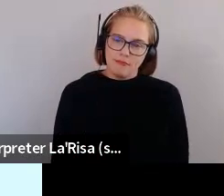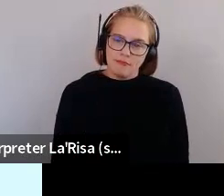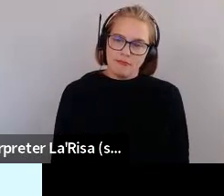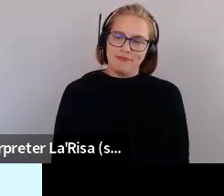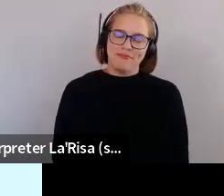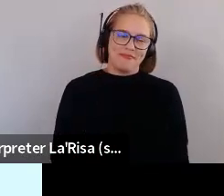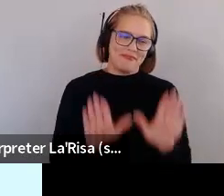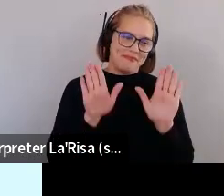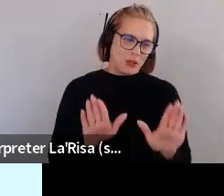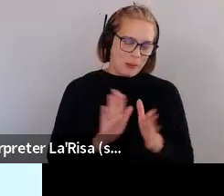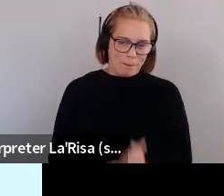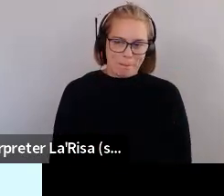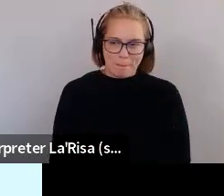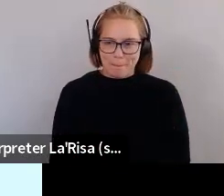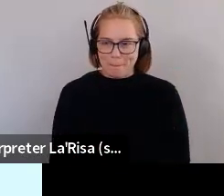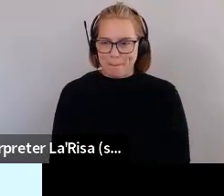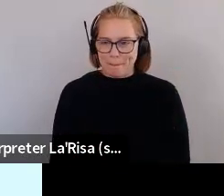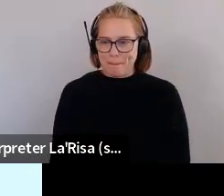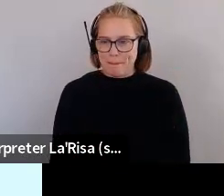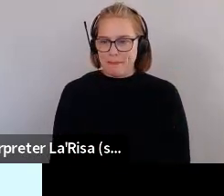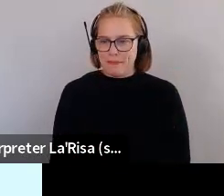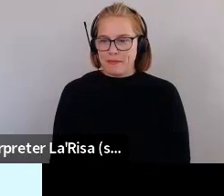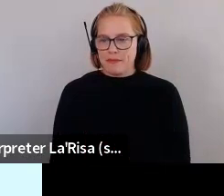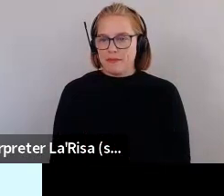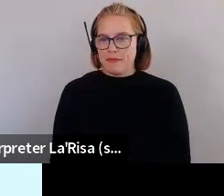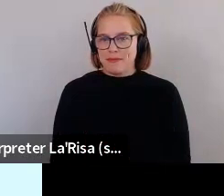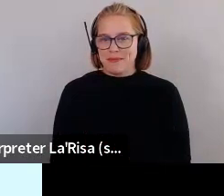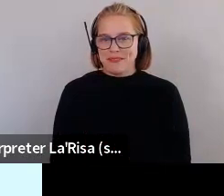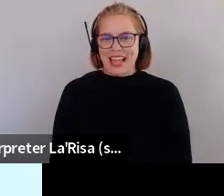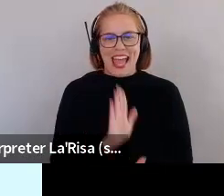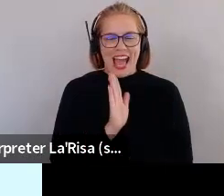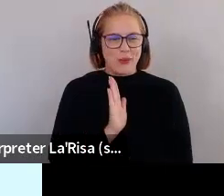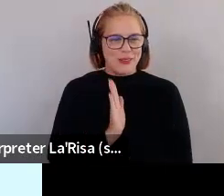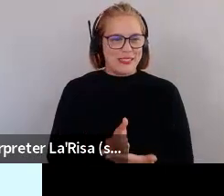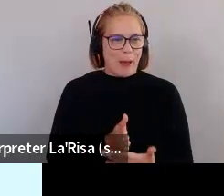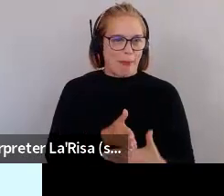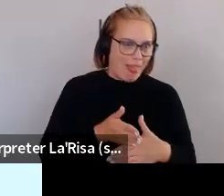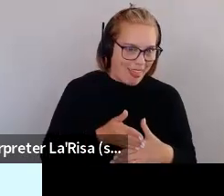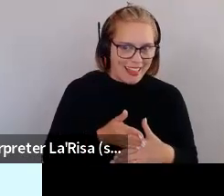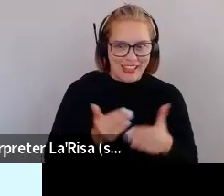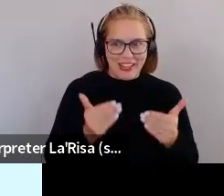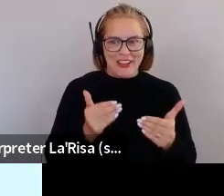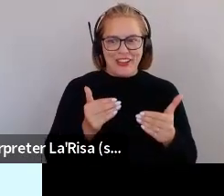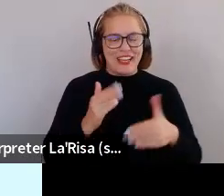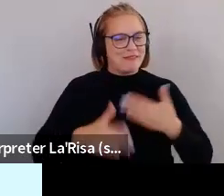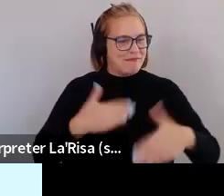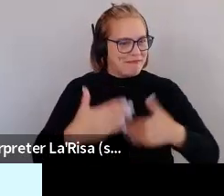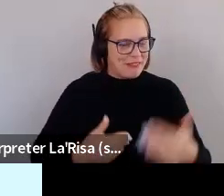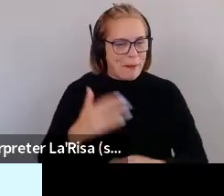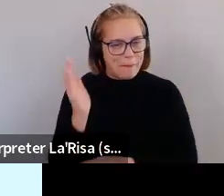Washington DC. Does that answer your question? : Thank you for your clarification.